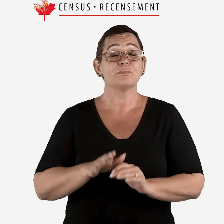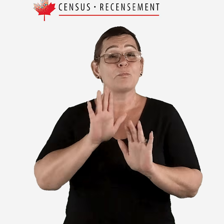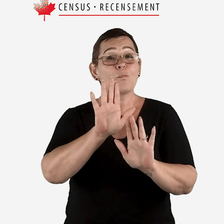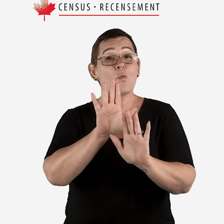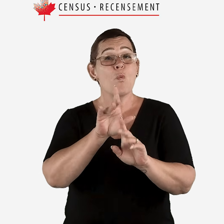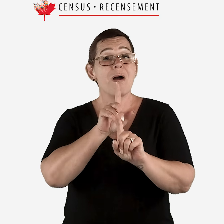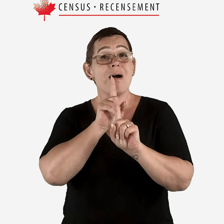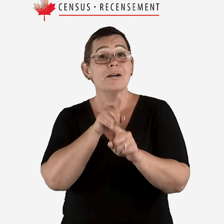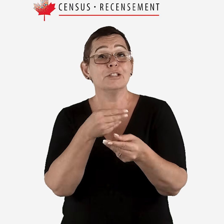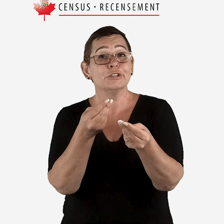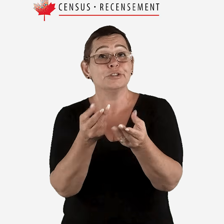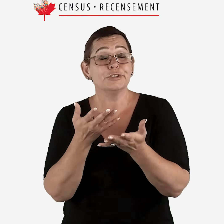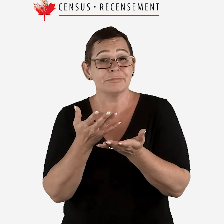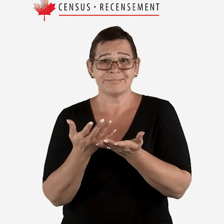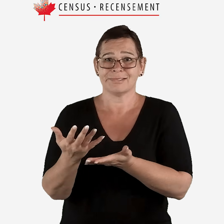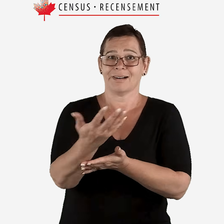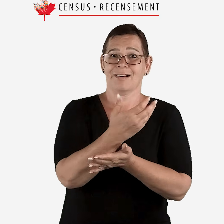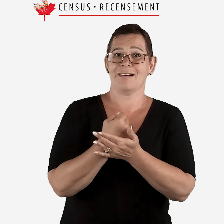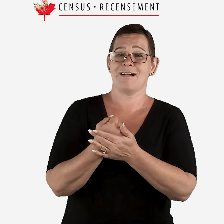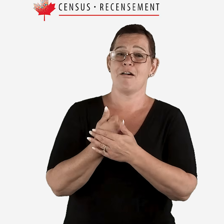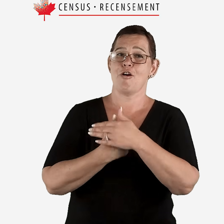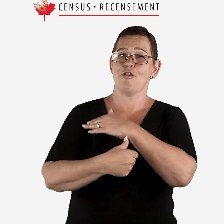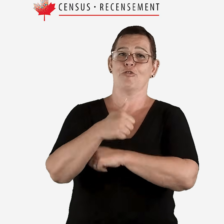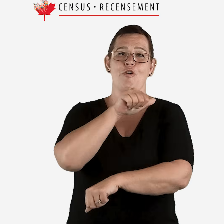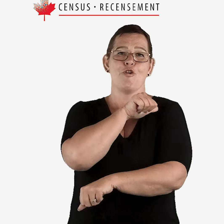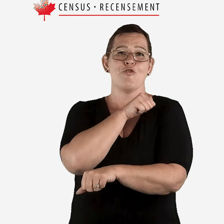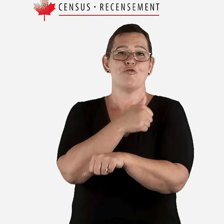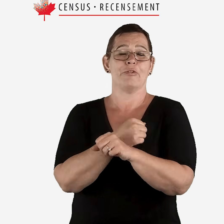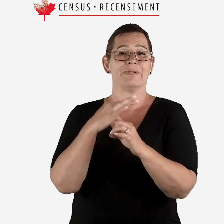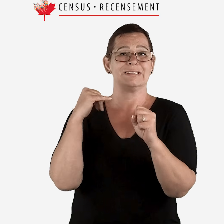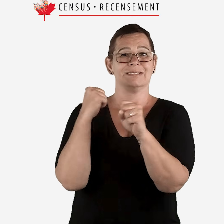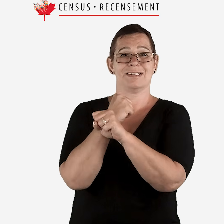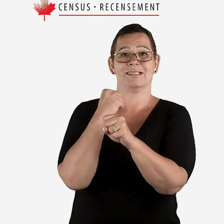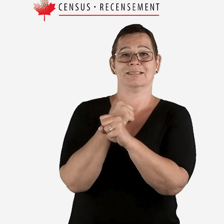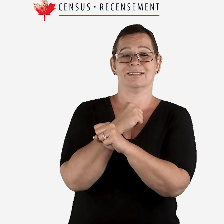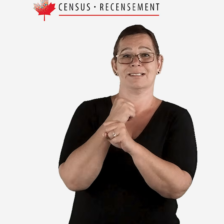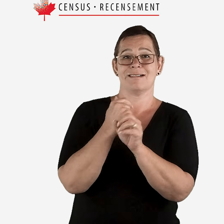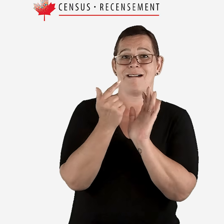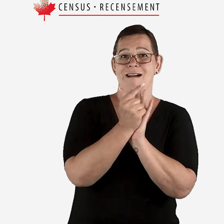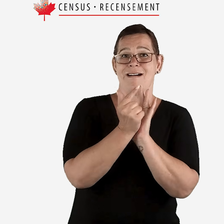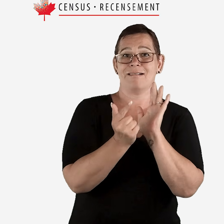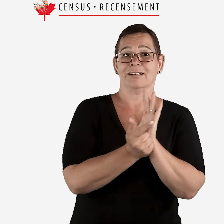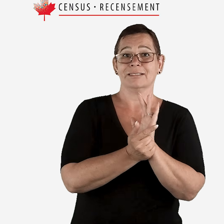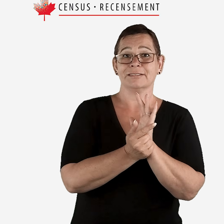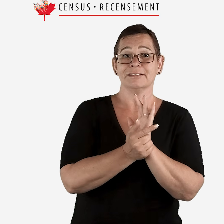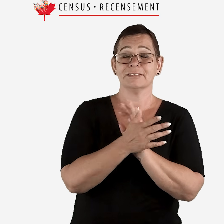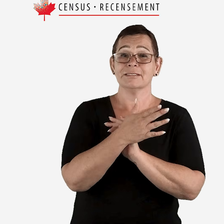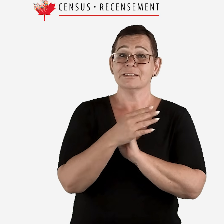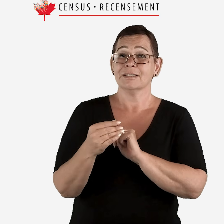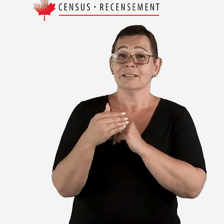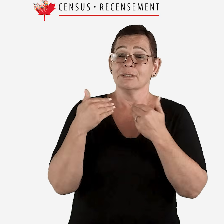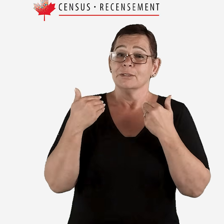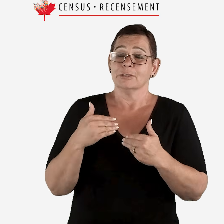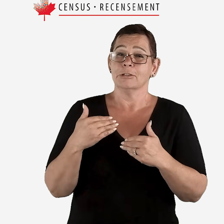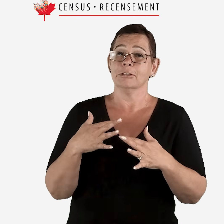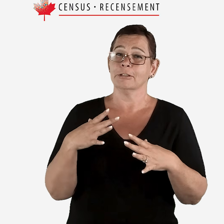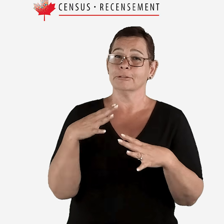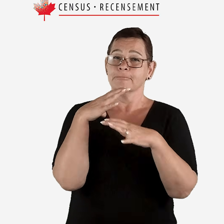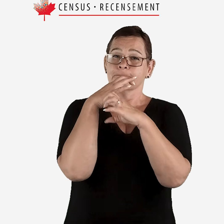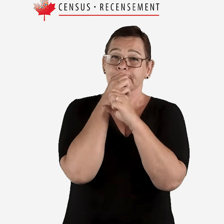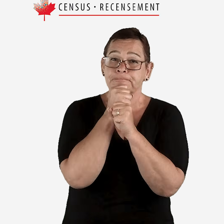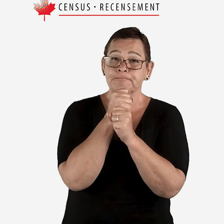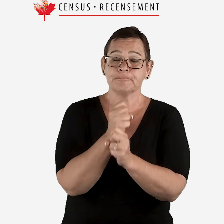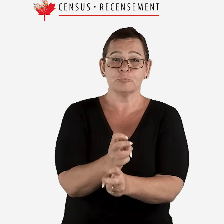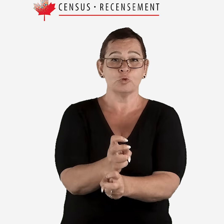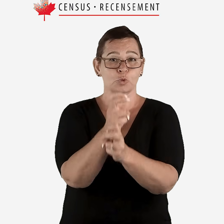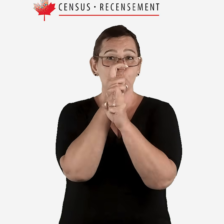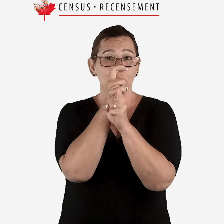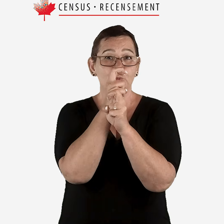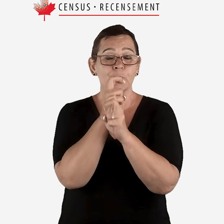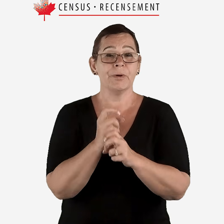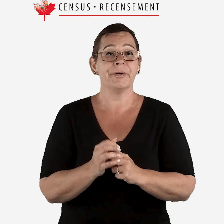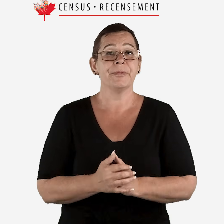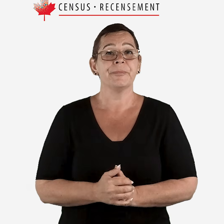Your answers are collected under the authority of the Statistics Act and kept strictly confidential.